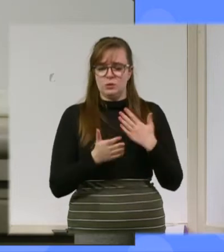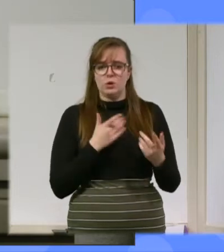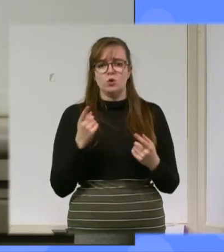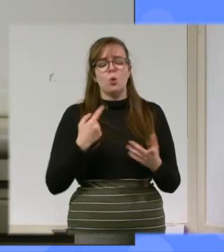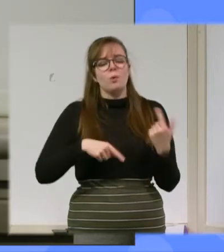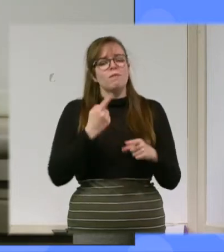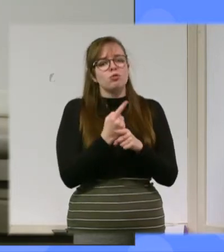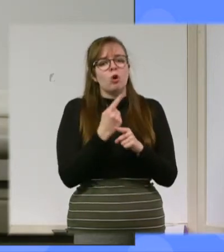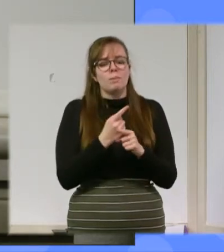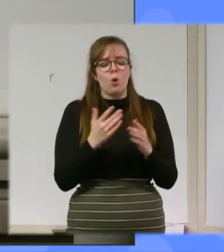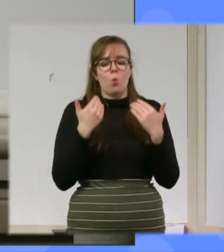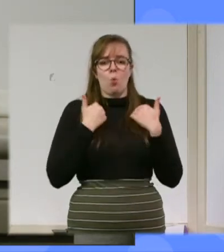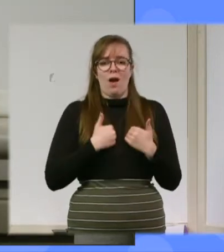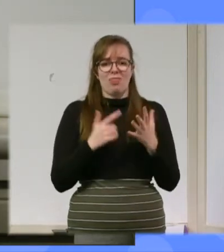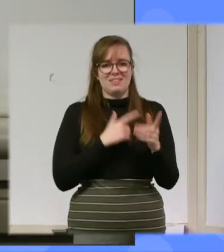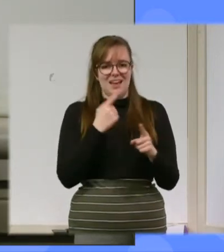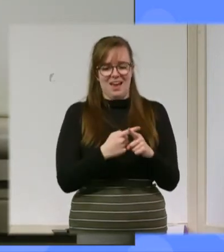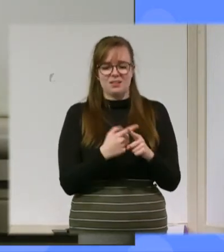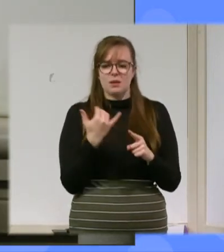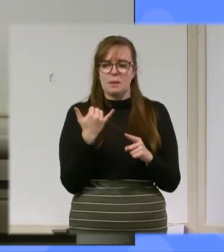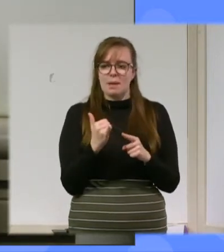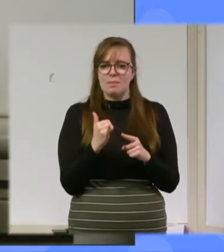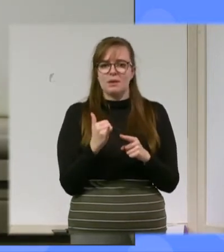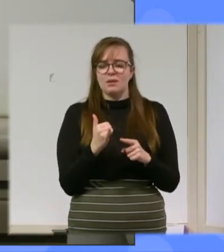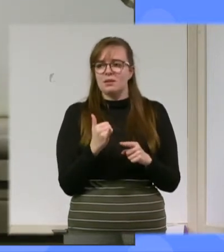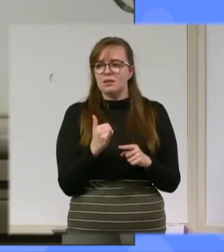wealth tax which might be built around wine or it might be other means of